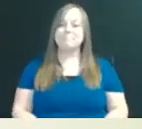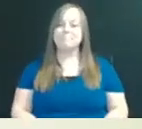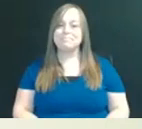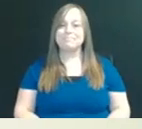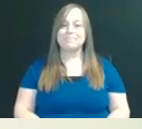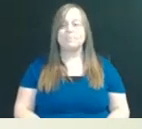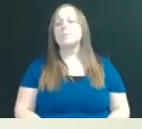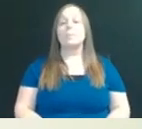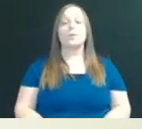So let's dive right in.